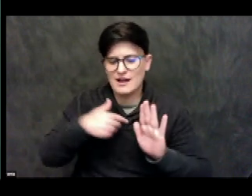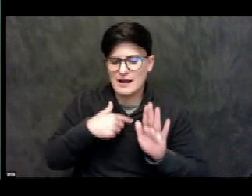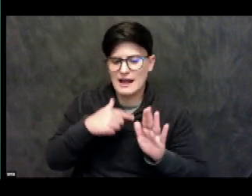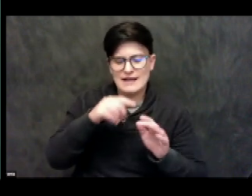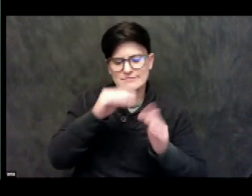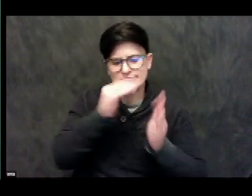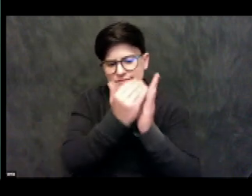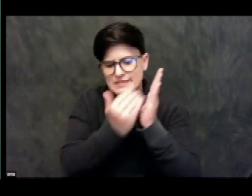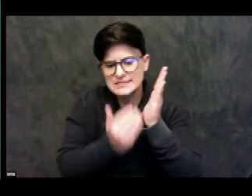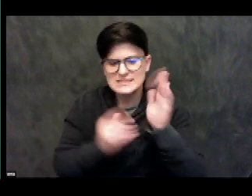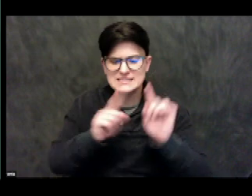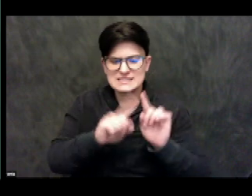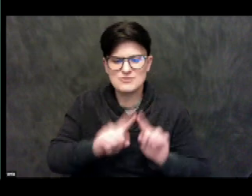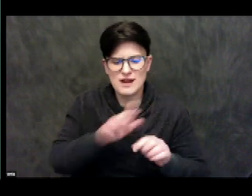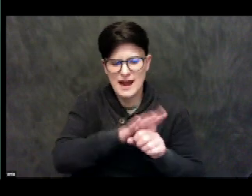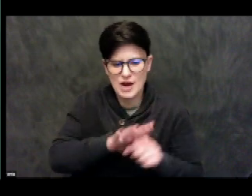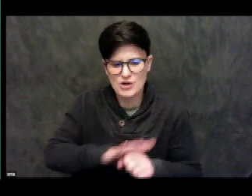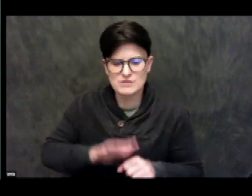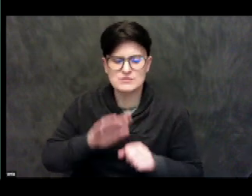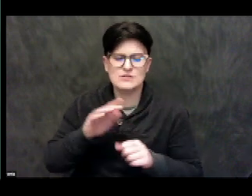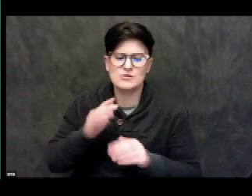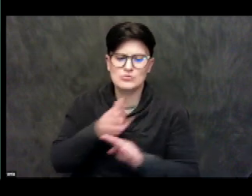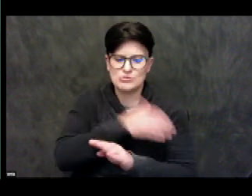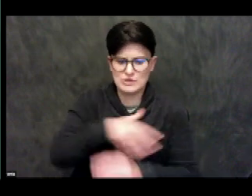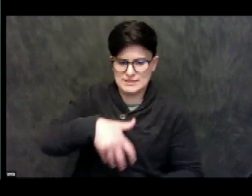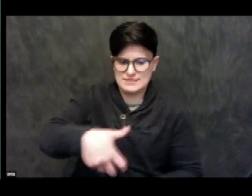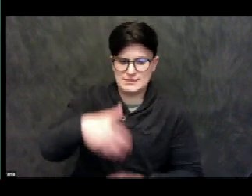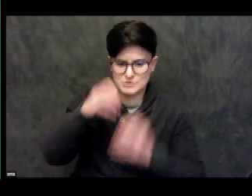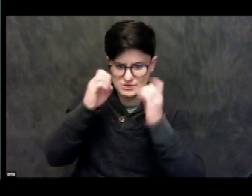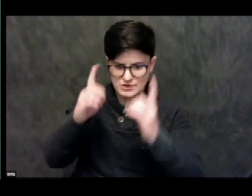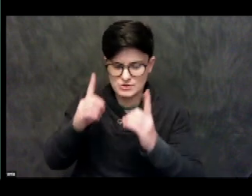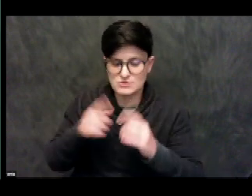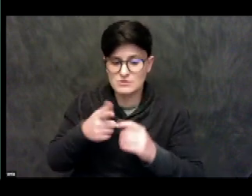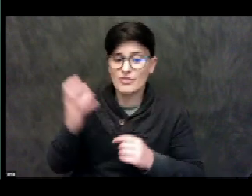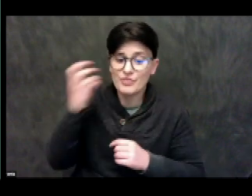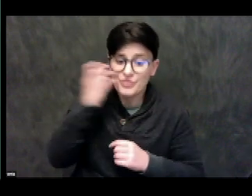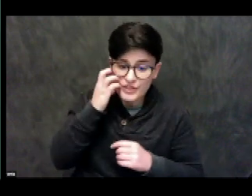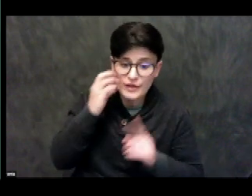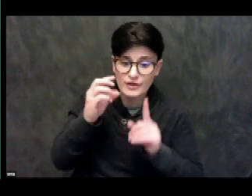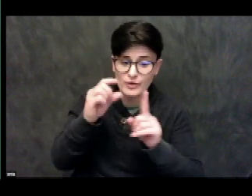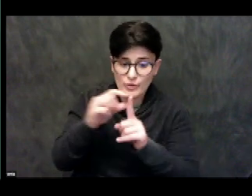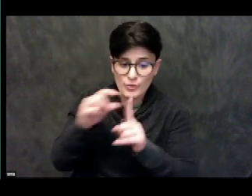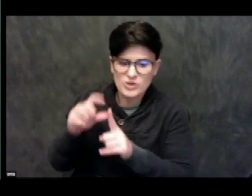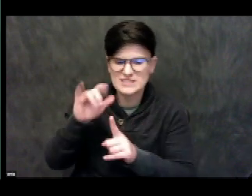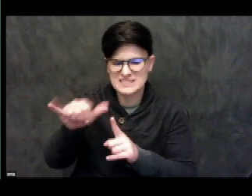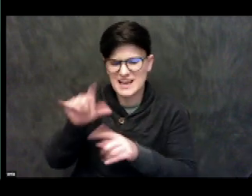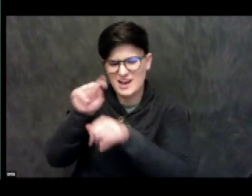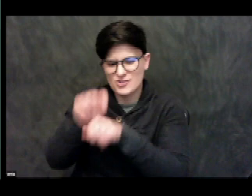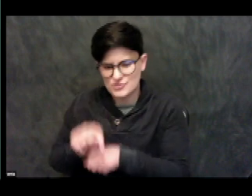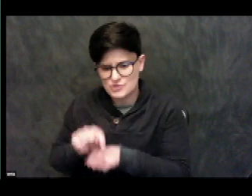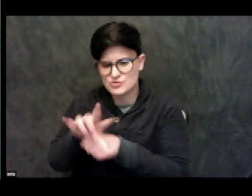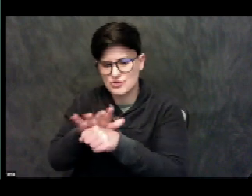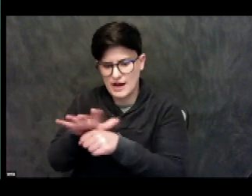The bolded terms are either traditional areas of counseling that are of special importance or areas